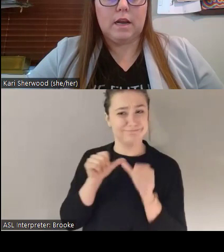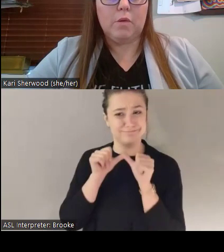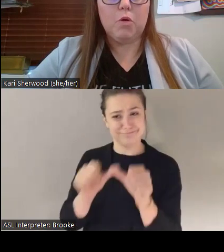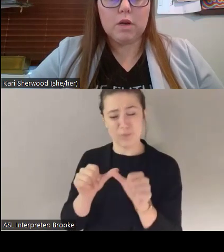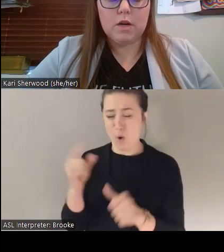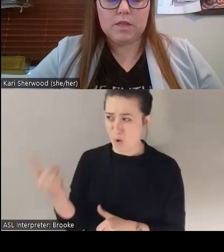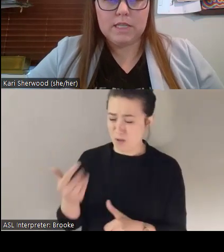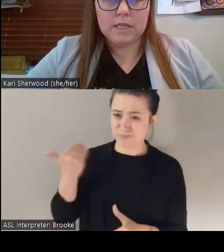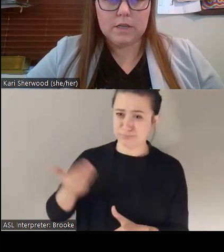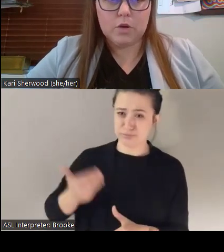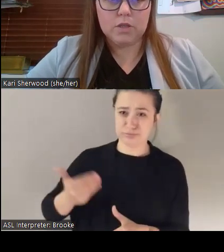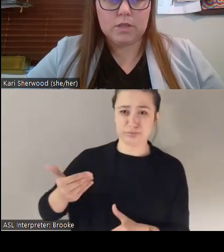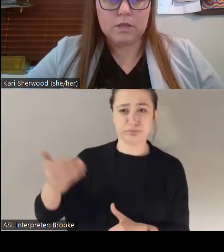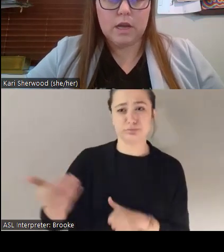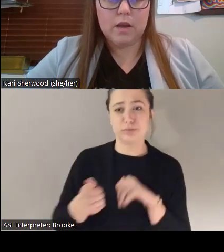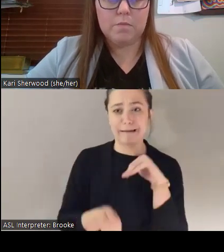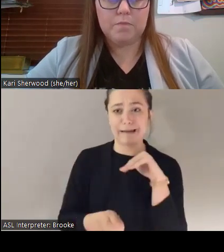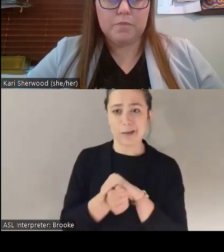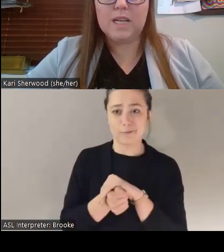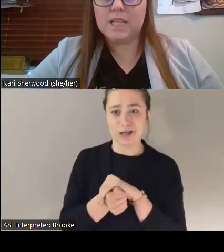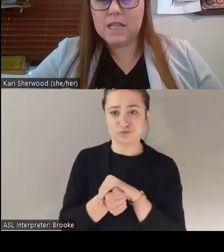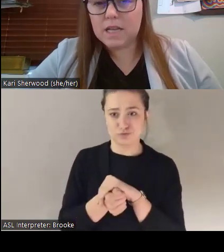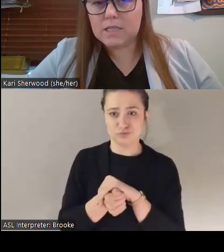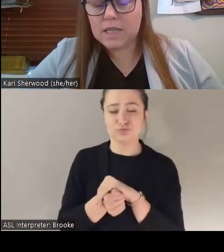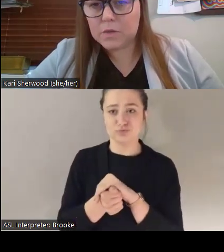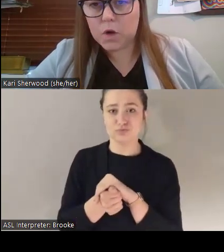I reported on autistic adults because I think that's one